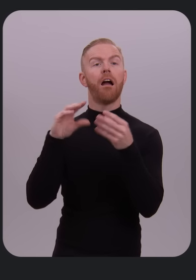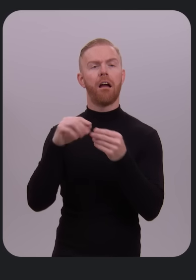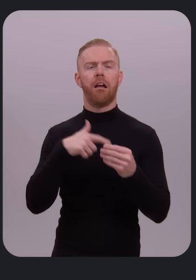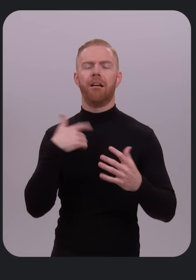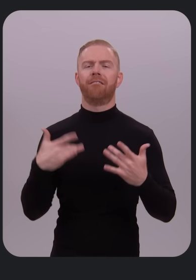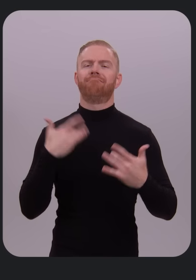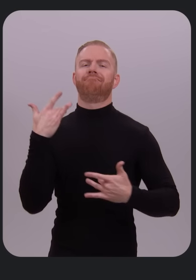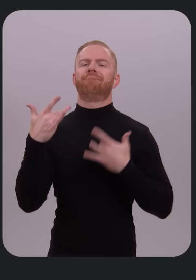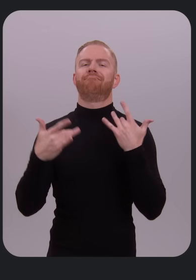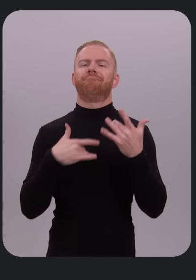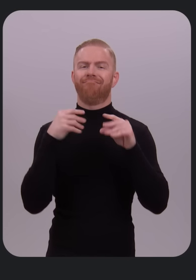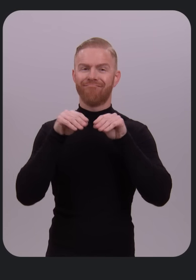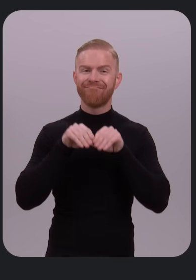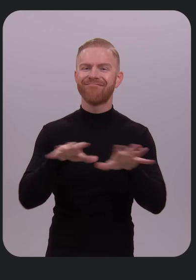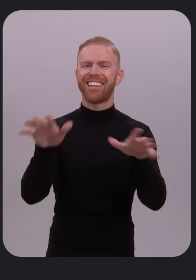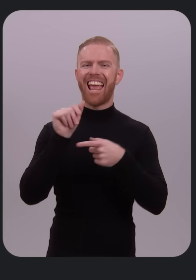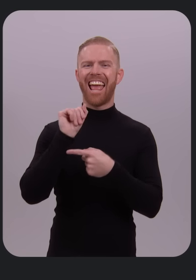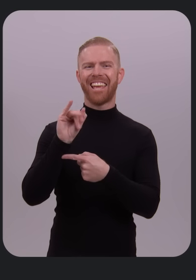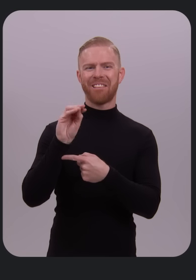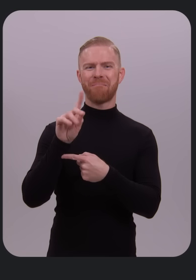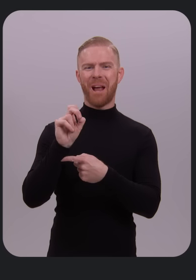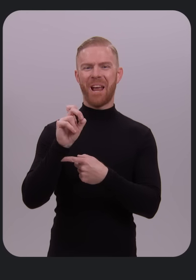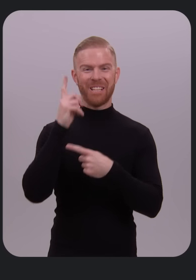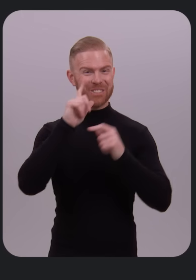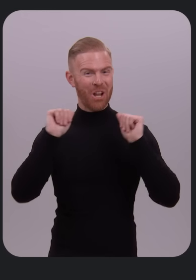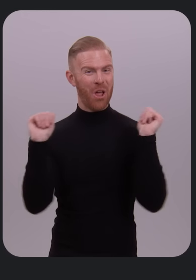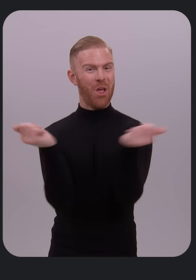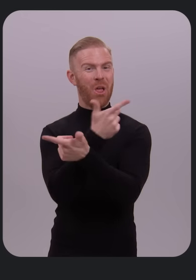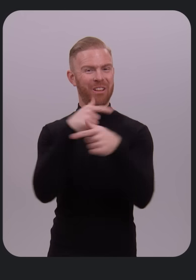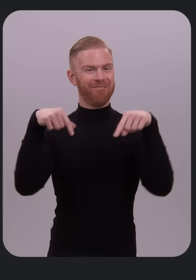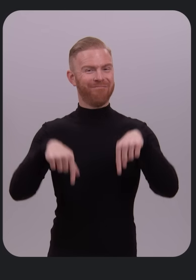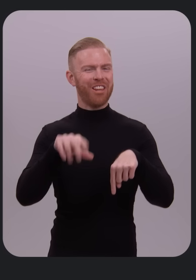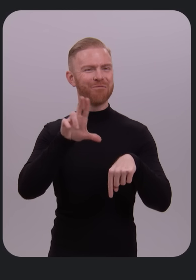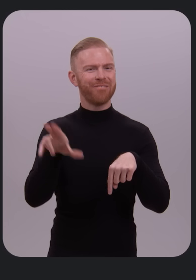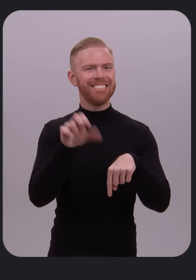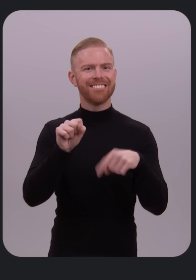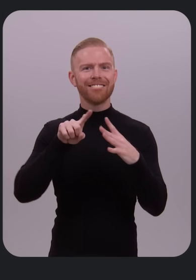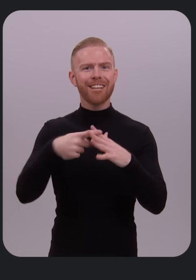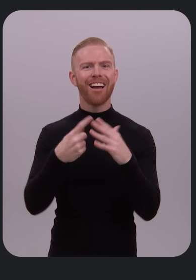rolling out AI Mode for everyone in the US starting today.